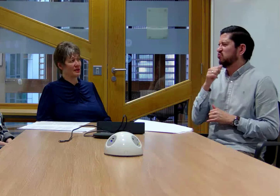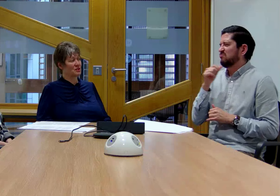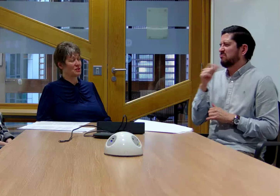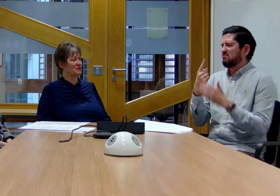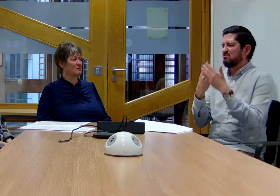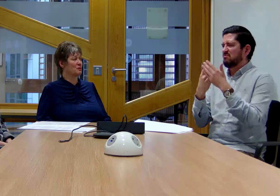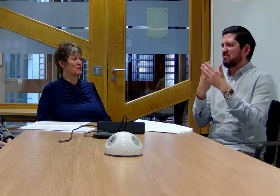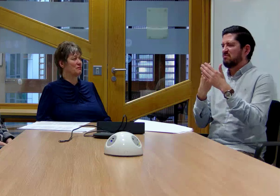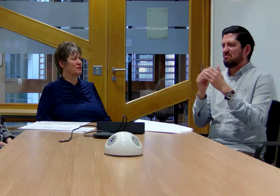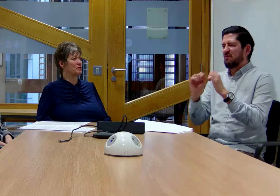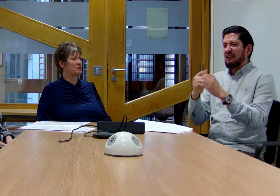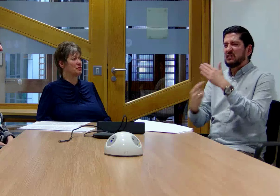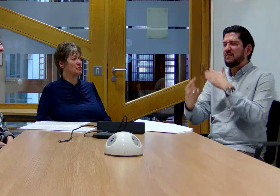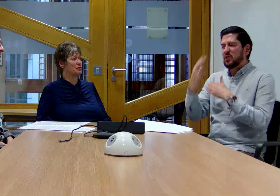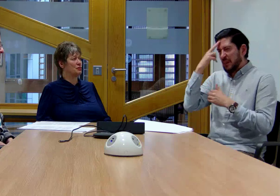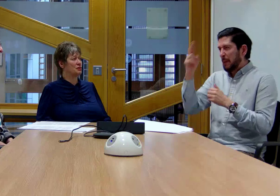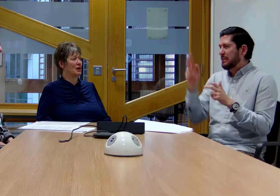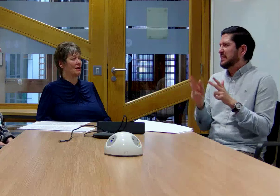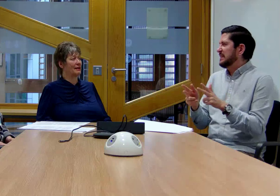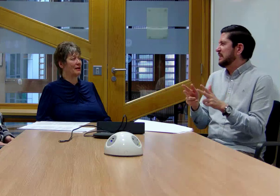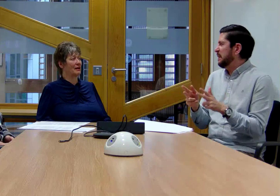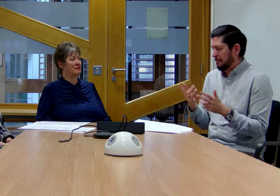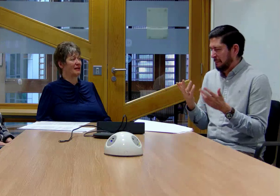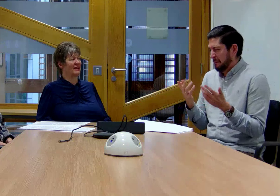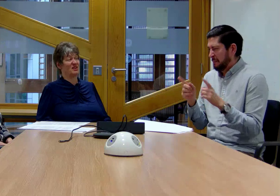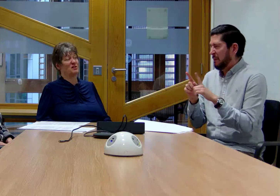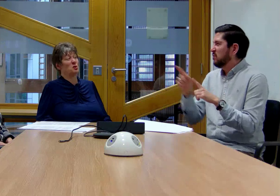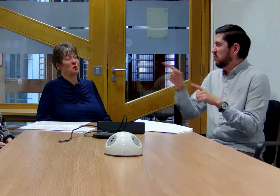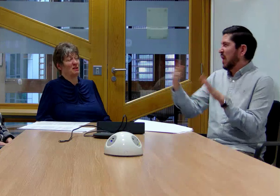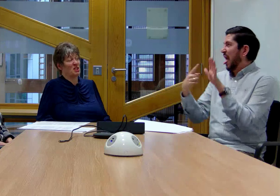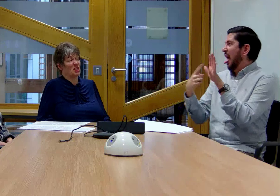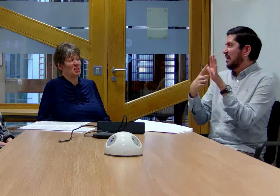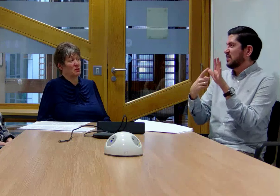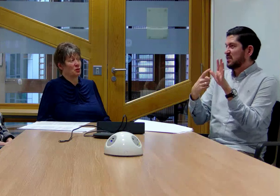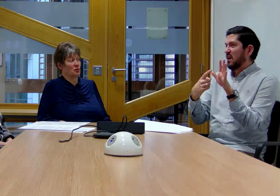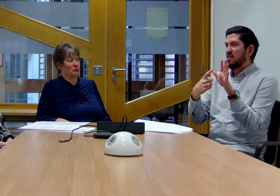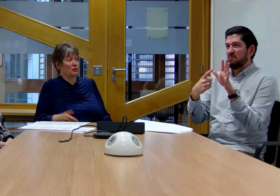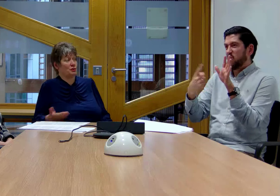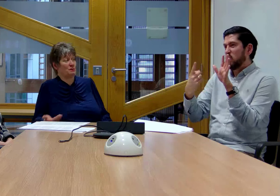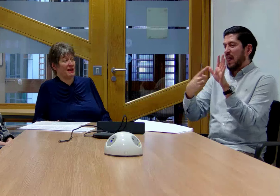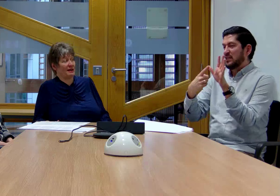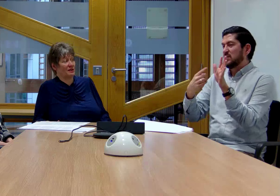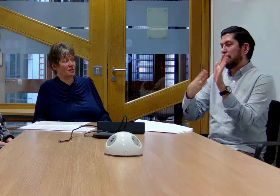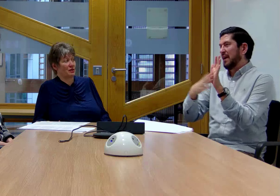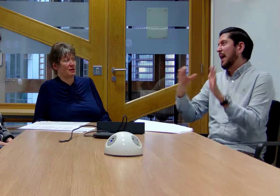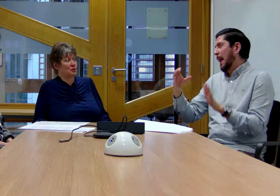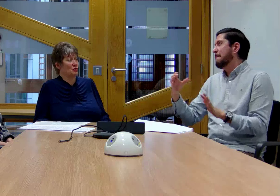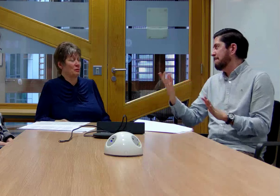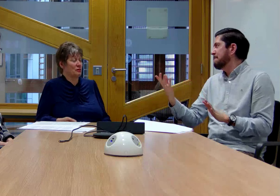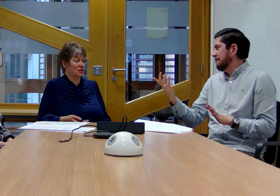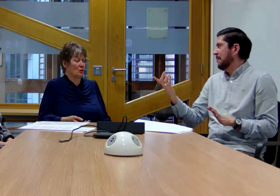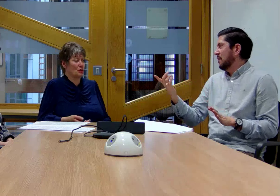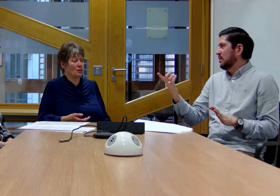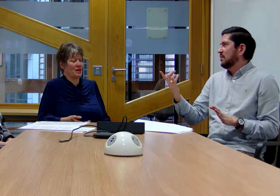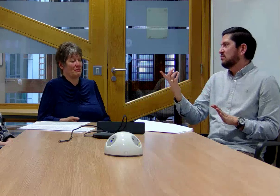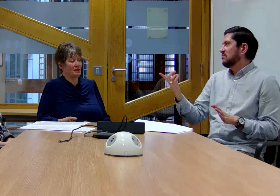So to start with, sometimes we maybe just use like an individual naming system so you